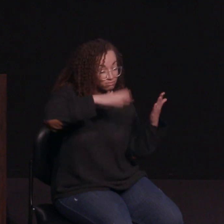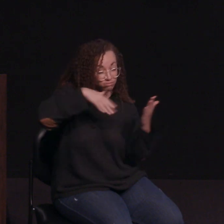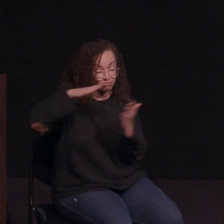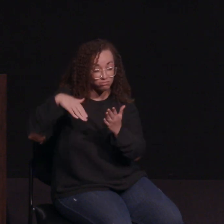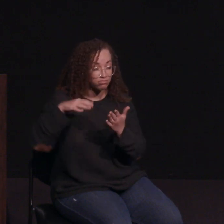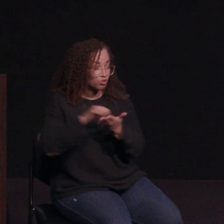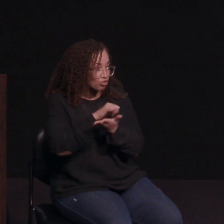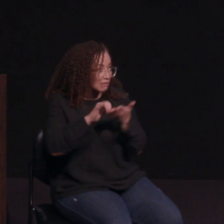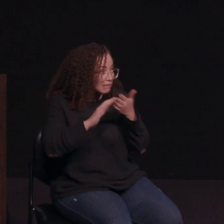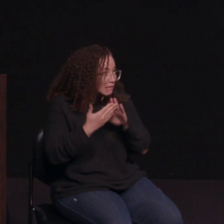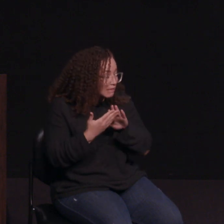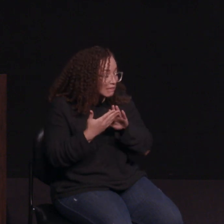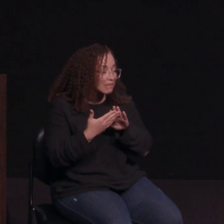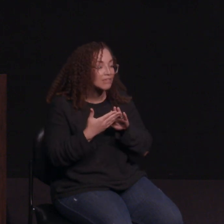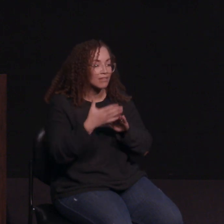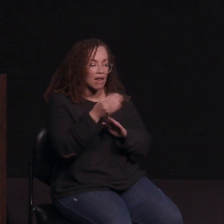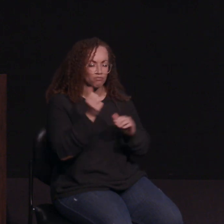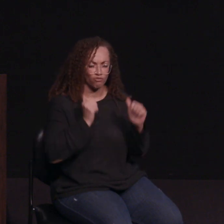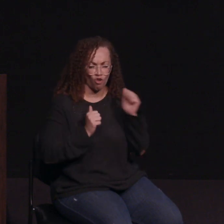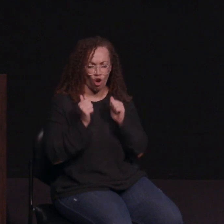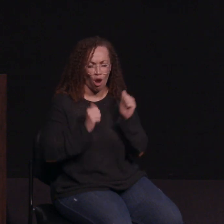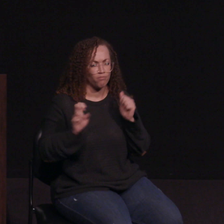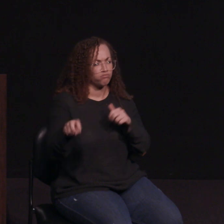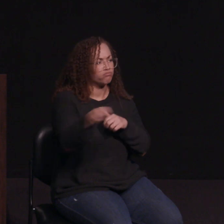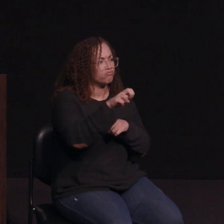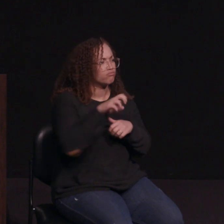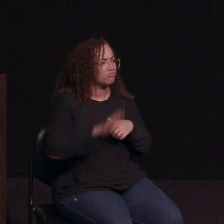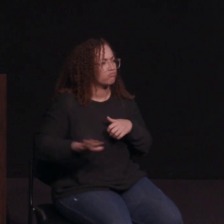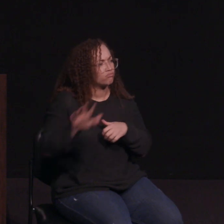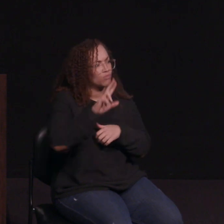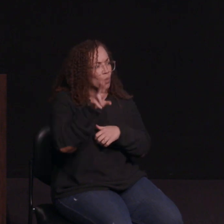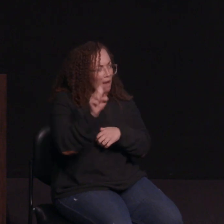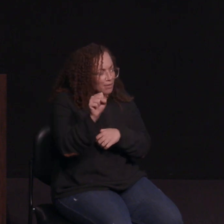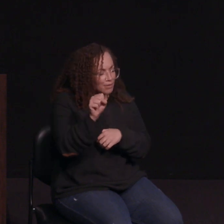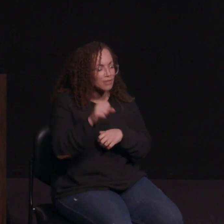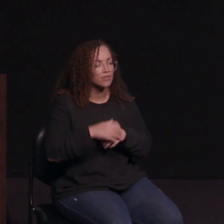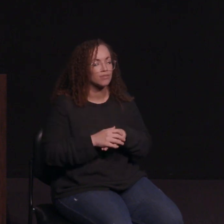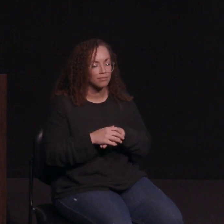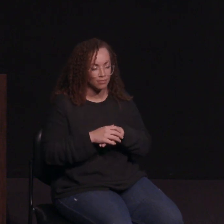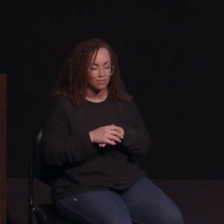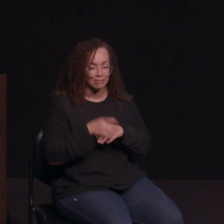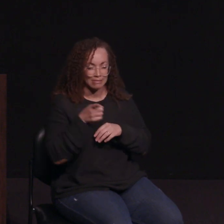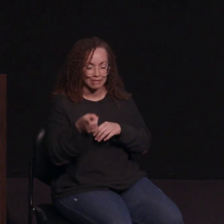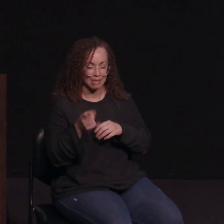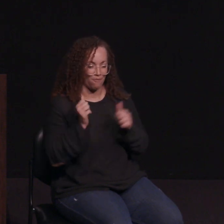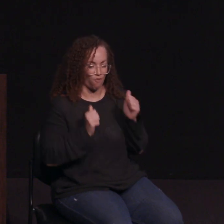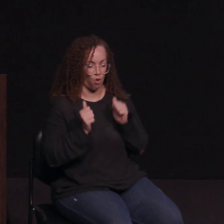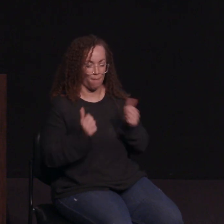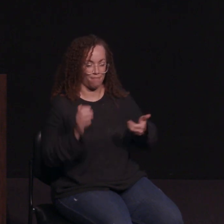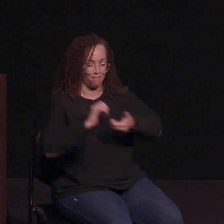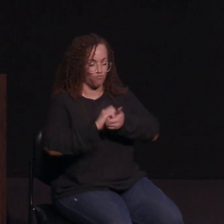throughout the United States. Saint State Street, a collaborative project he formed with me in Brooklyn during the early aughts,